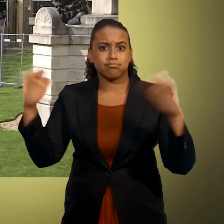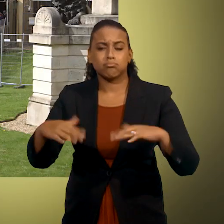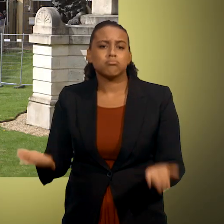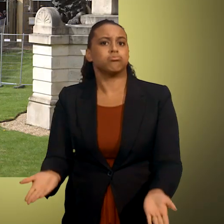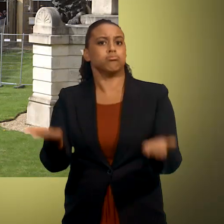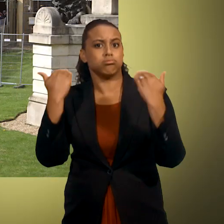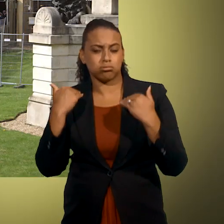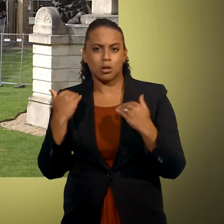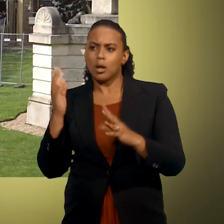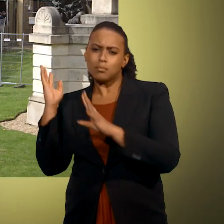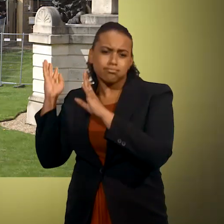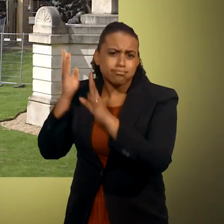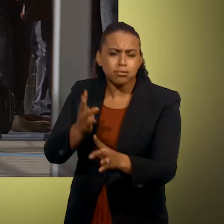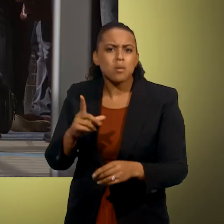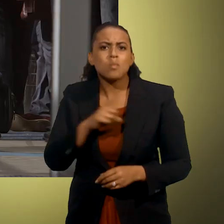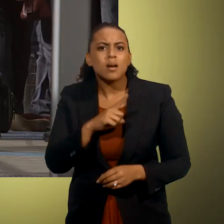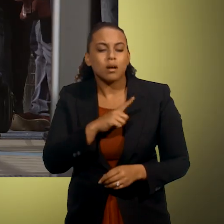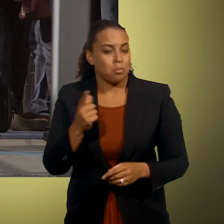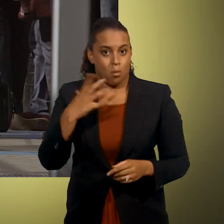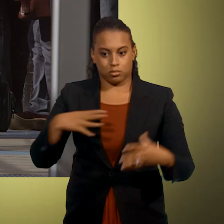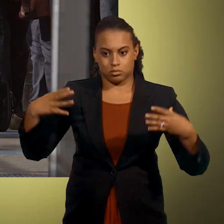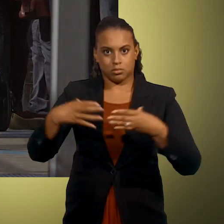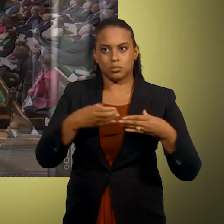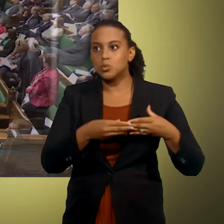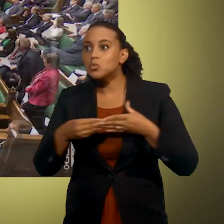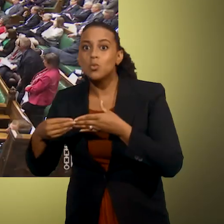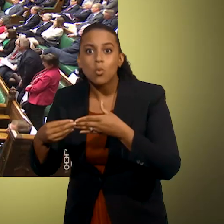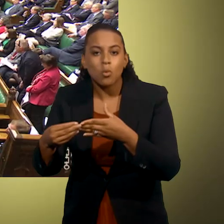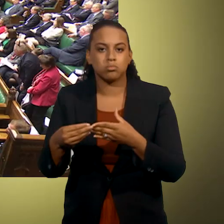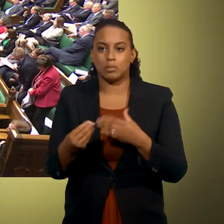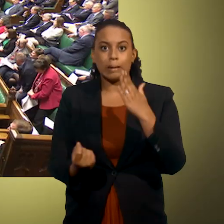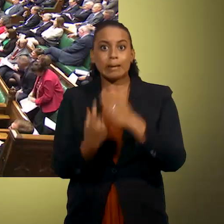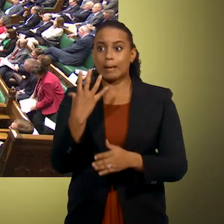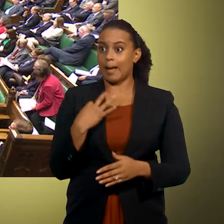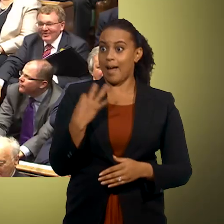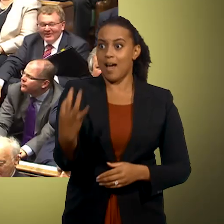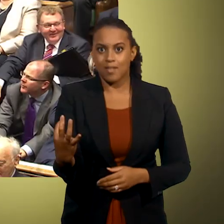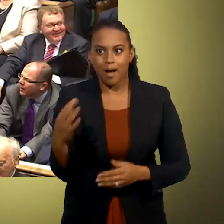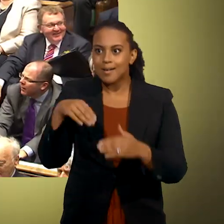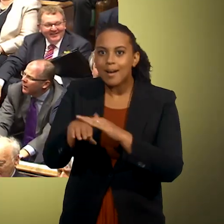People come for many reasons - perhaps a tour, an event or to meet their Member of Parliament.